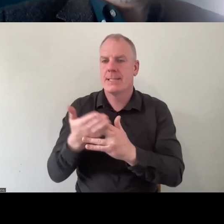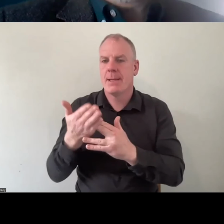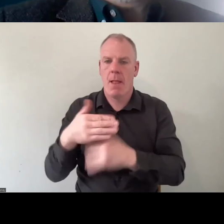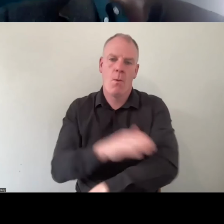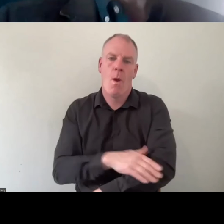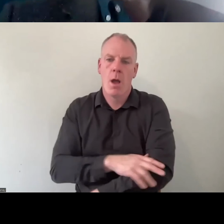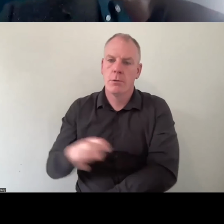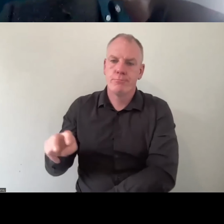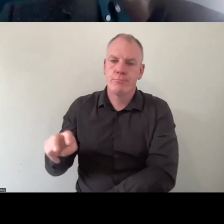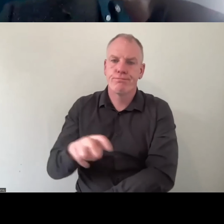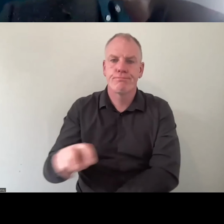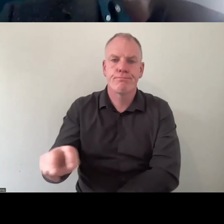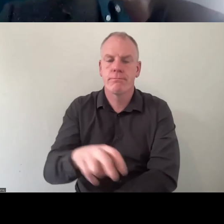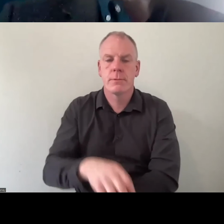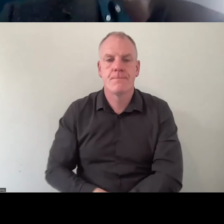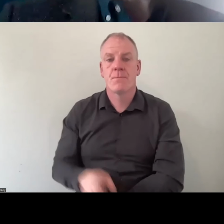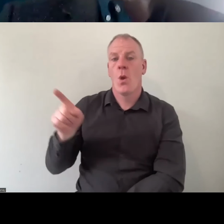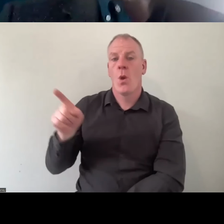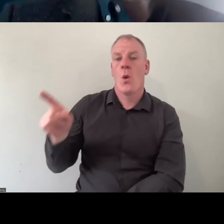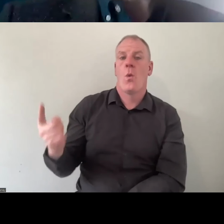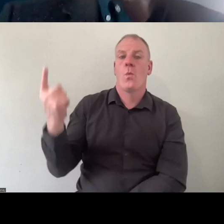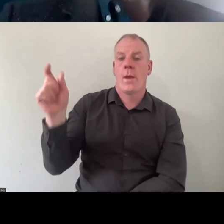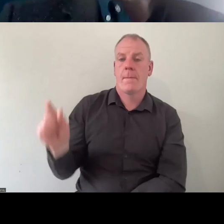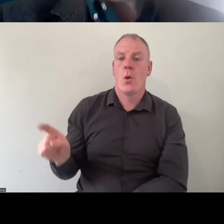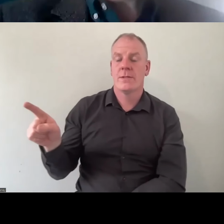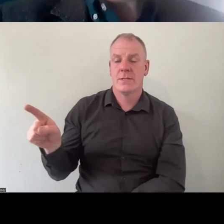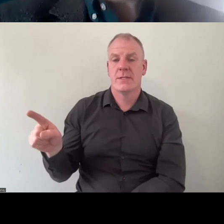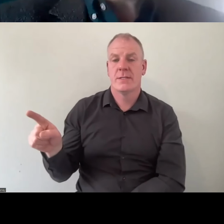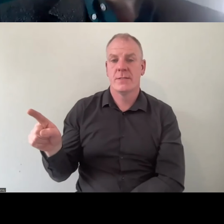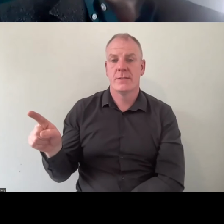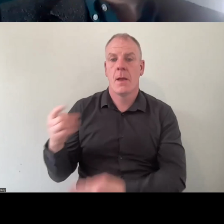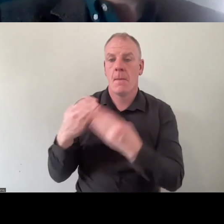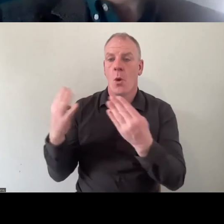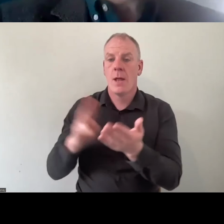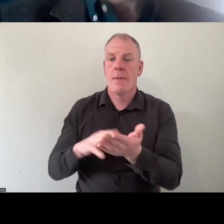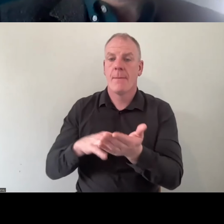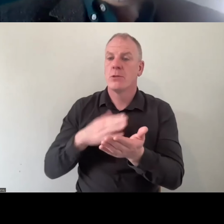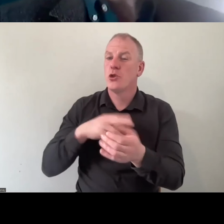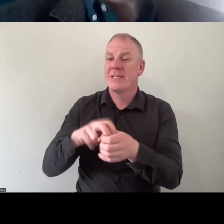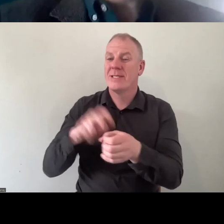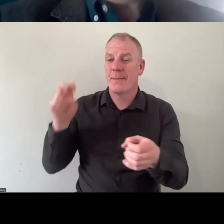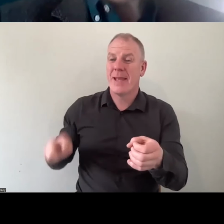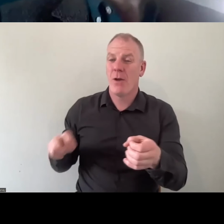One of our leaders just stepped down from the board, Aisling Glynn,